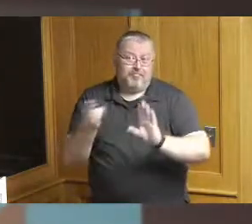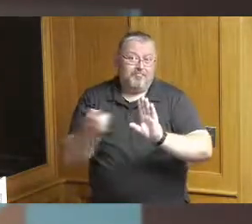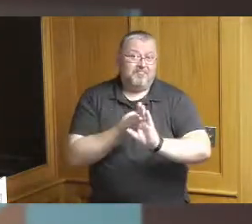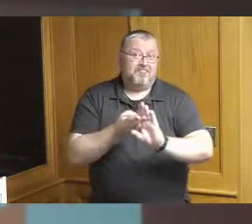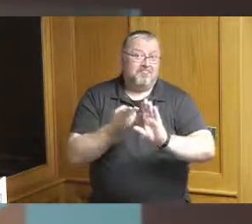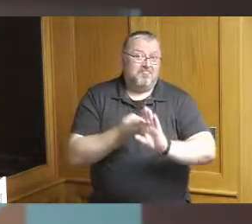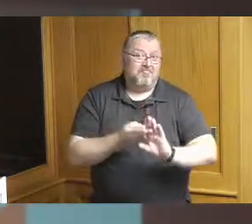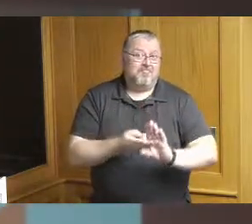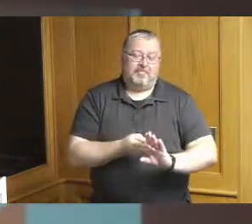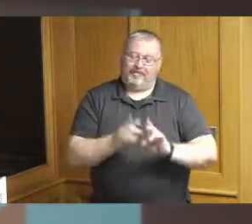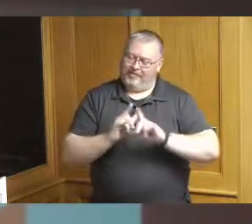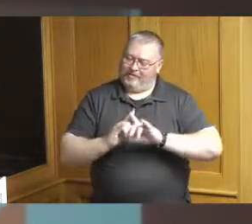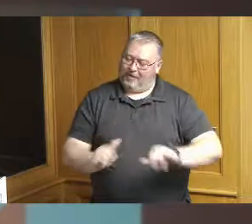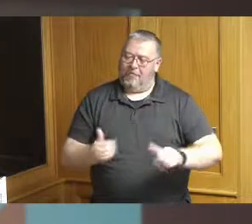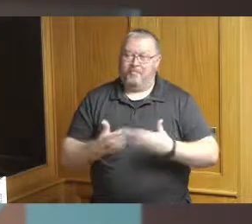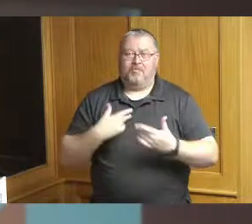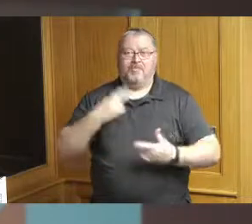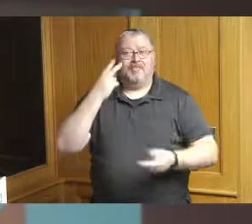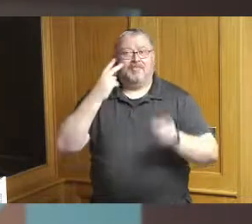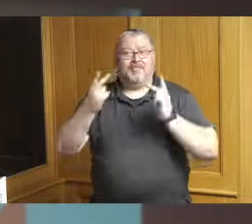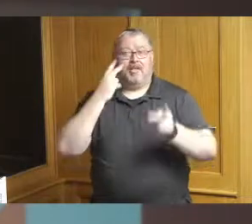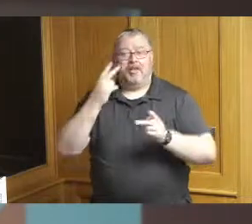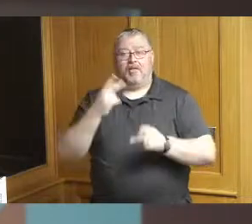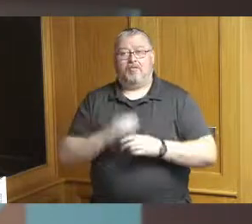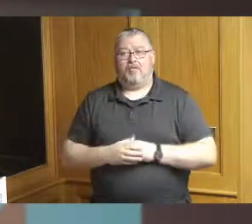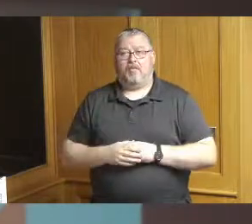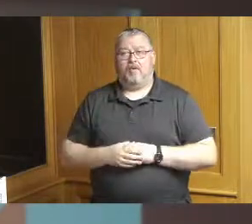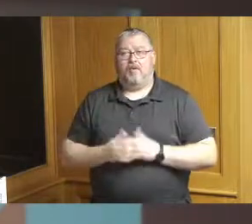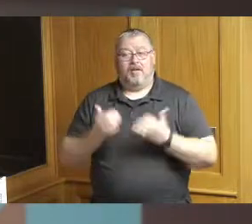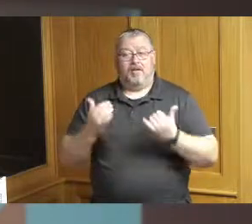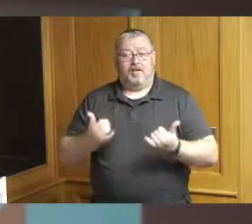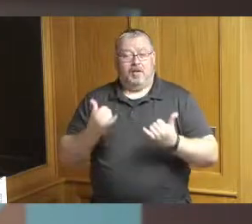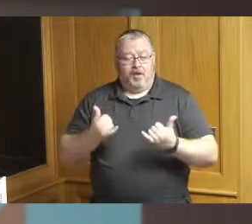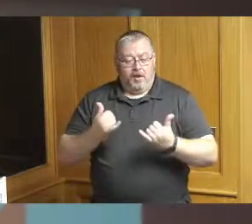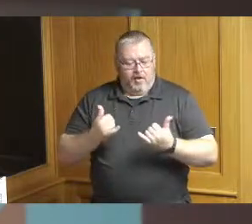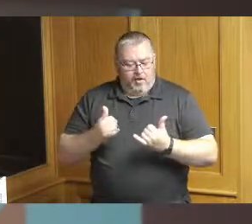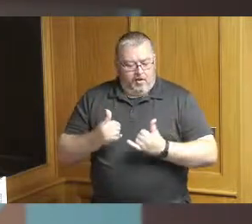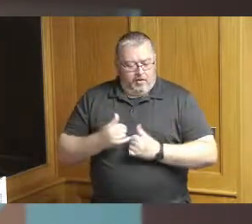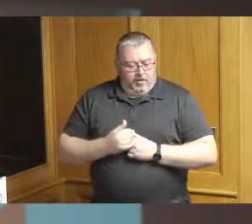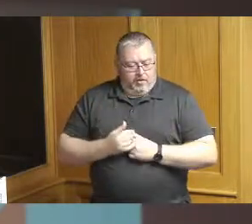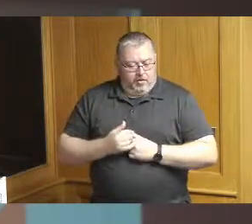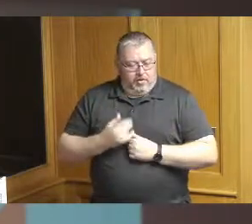same thing happening here for perspective so we're at about 180 folks within our hospital systems